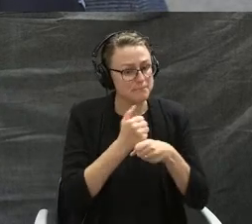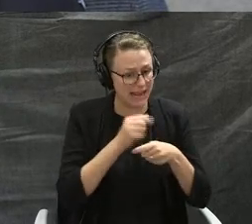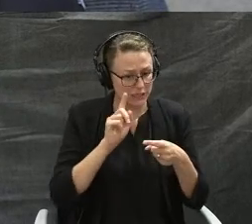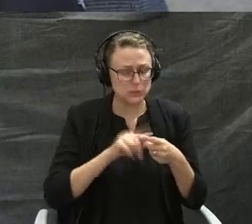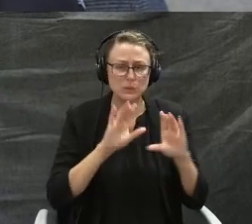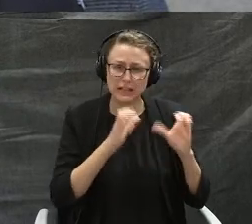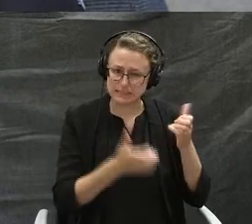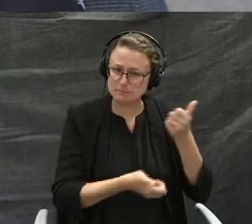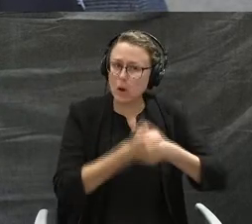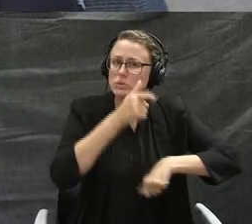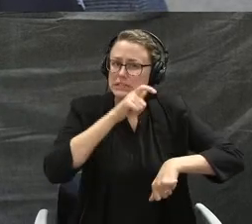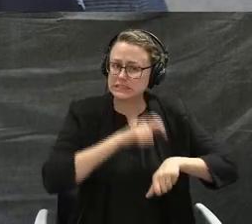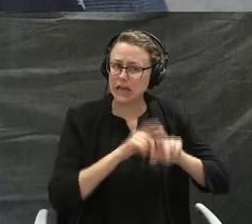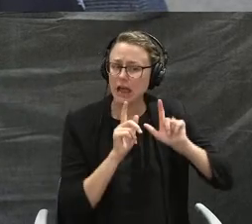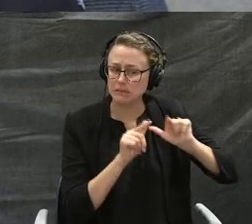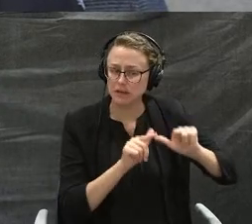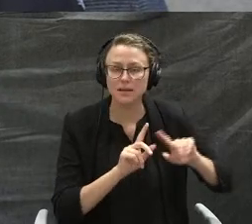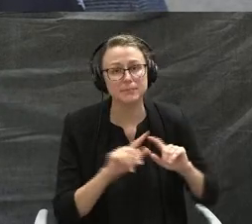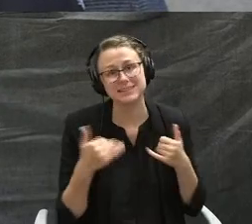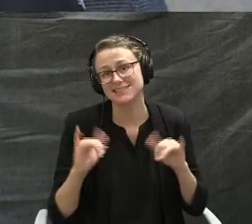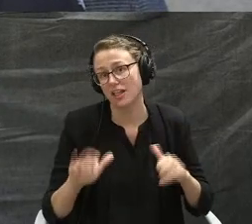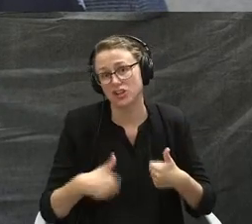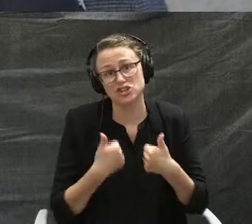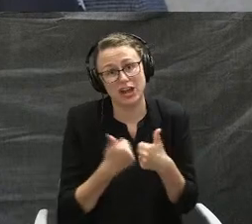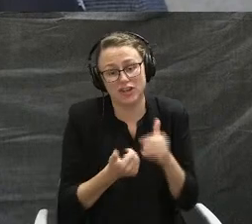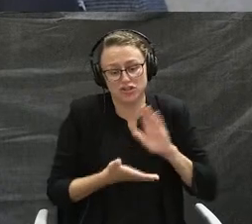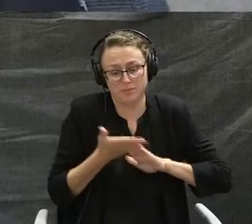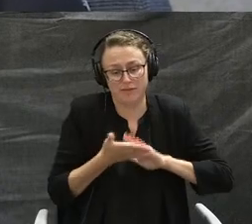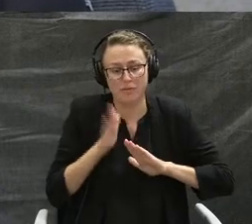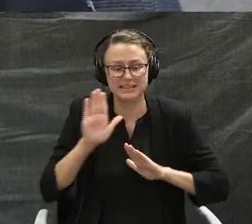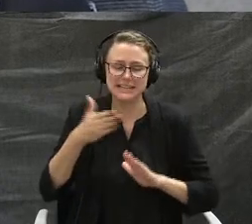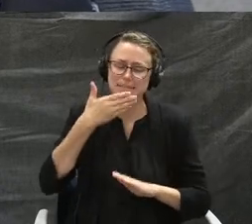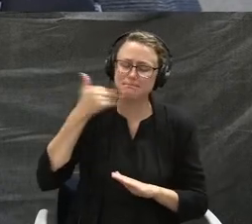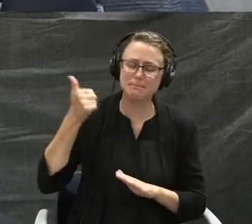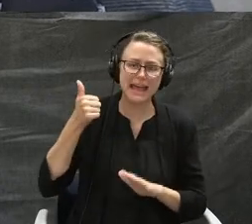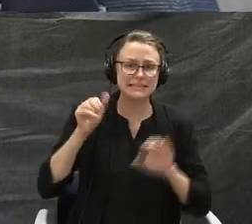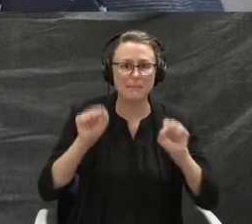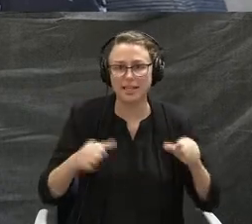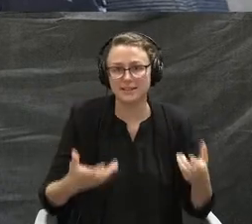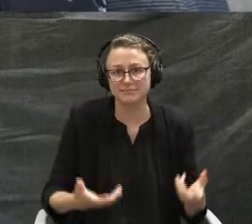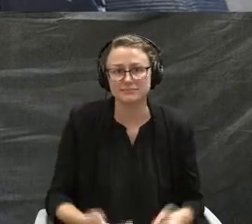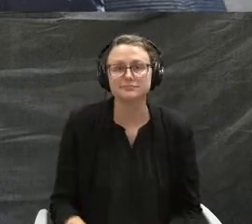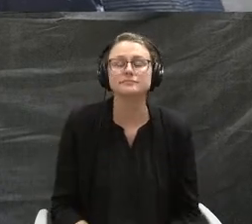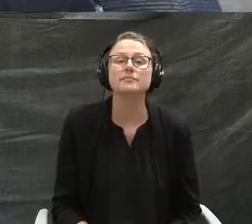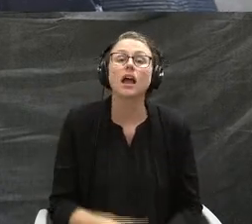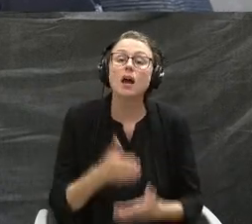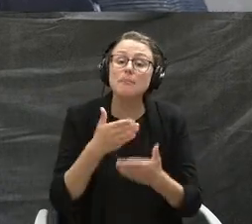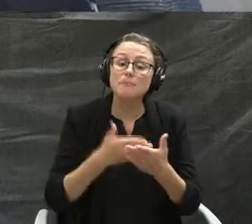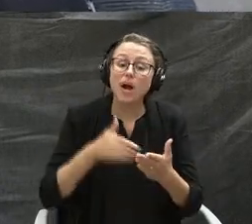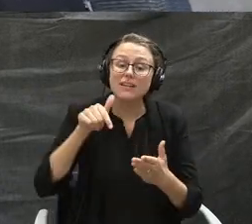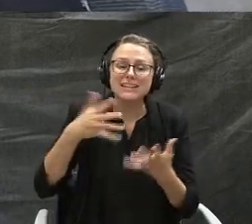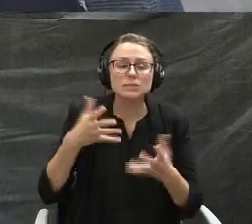was a challenge to perform to the best of his abilities. Part of this was teacher fit, which is very important for him.